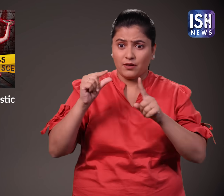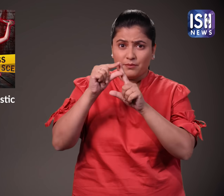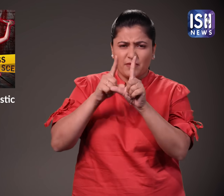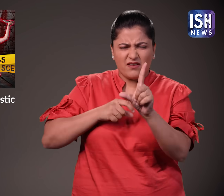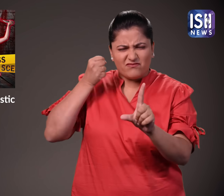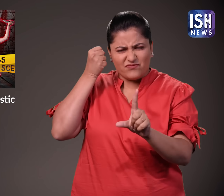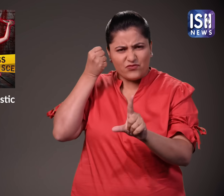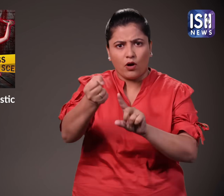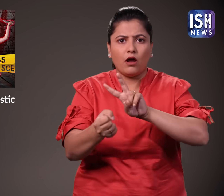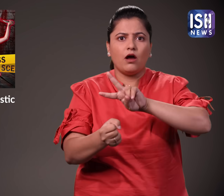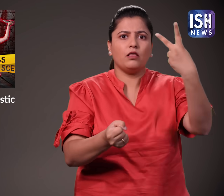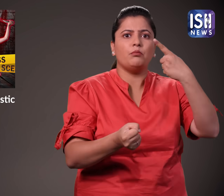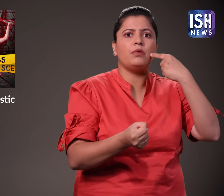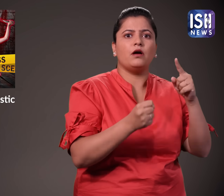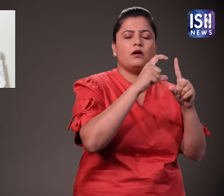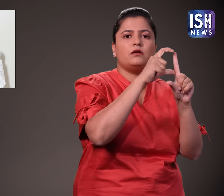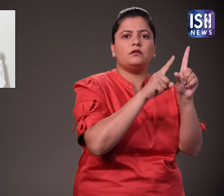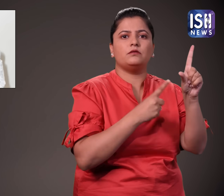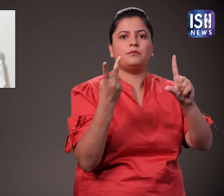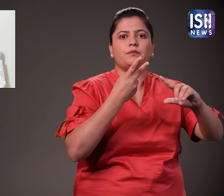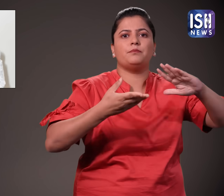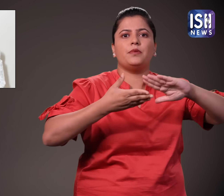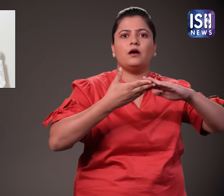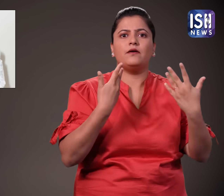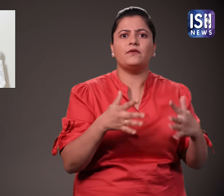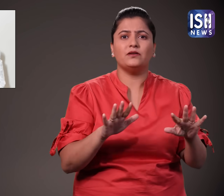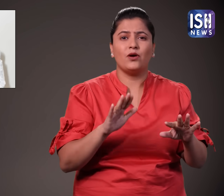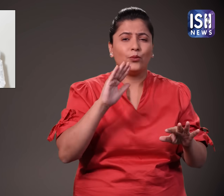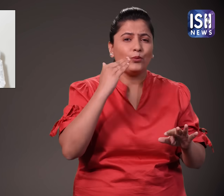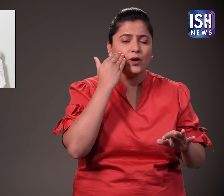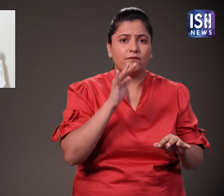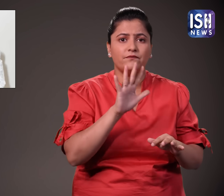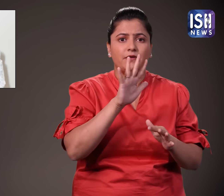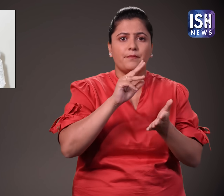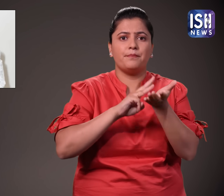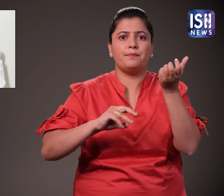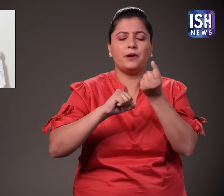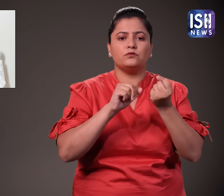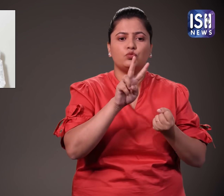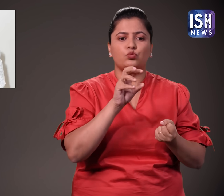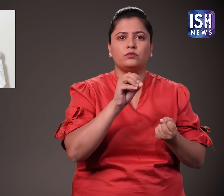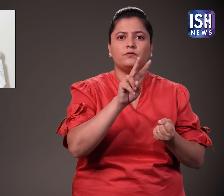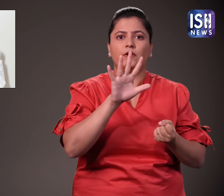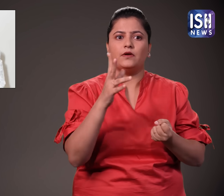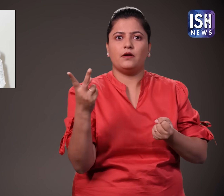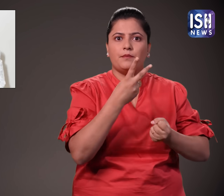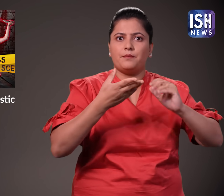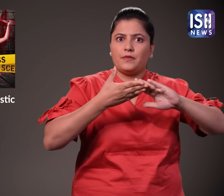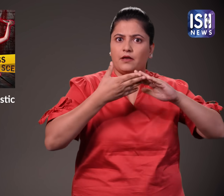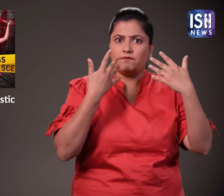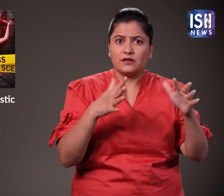She was forced to marry Dilip Yadav on 5th March 2025.